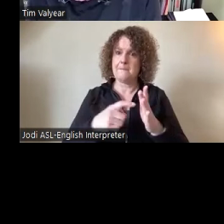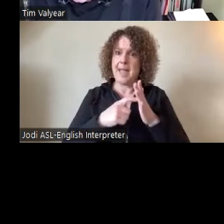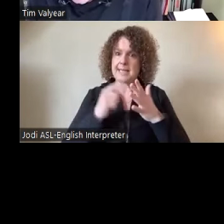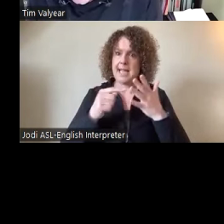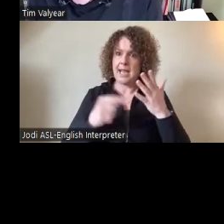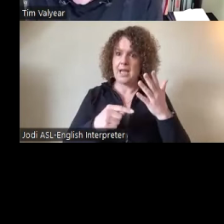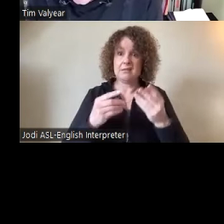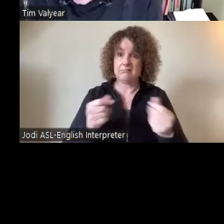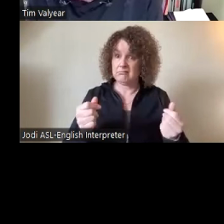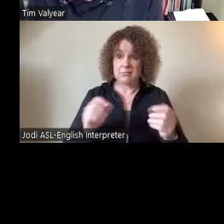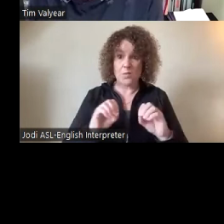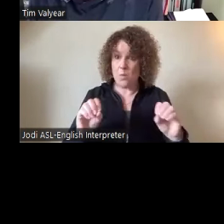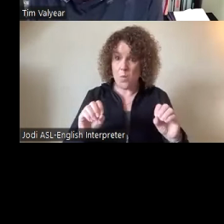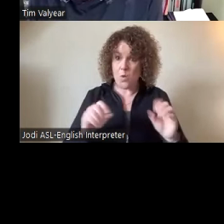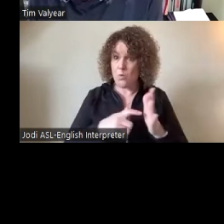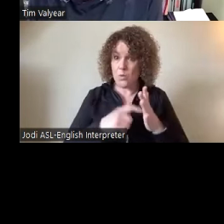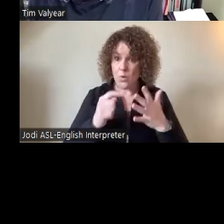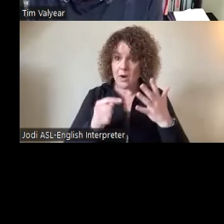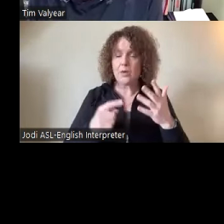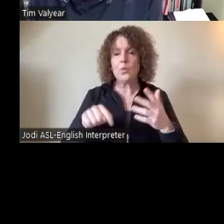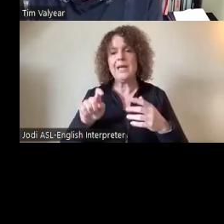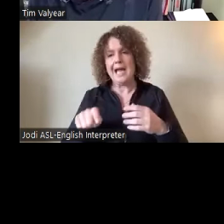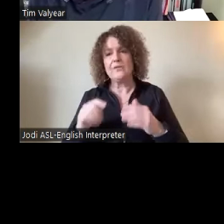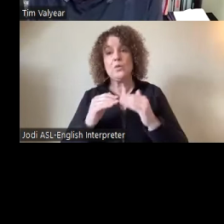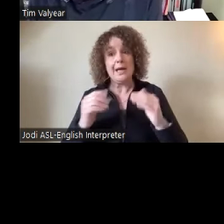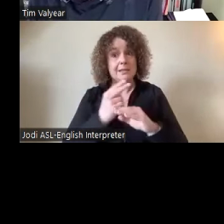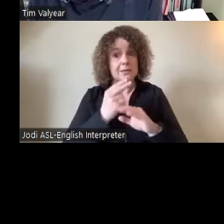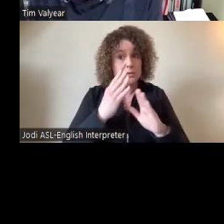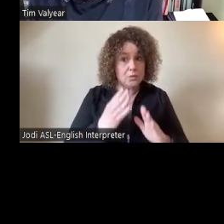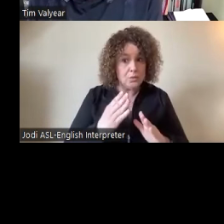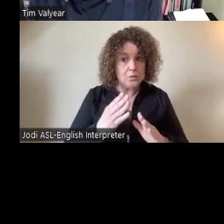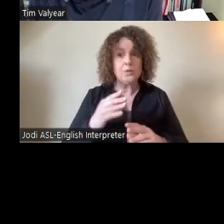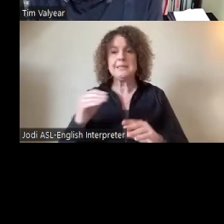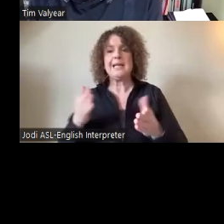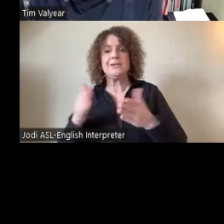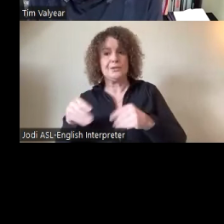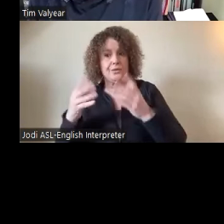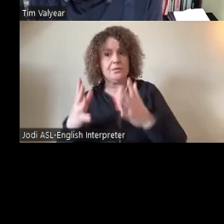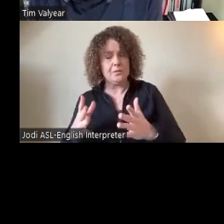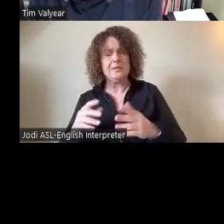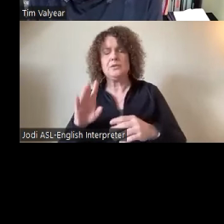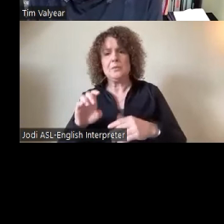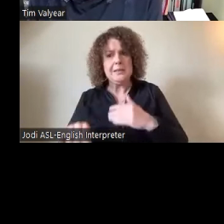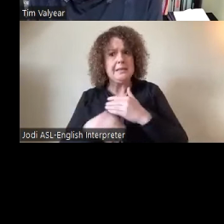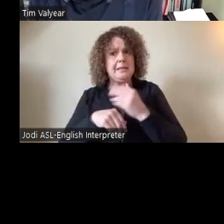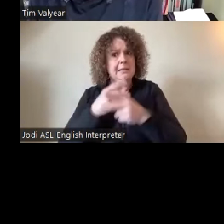know it's still not in full circulation. But during this